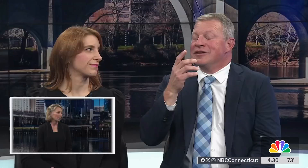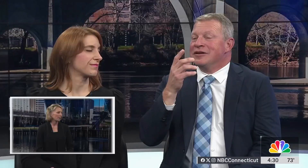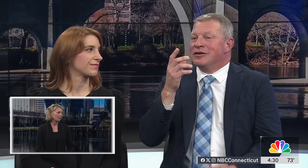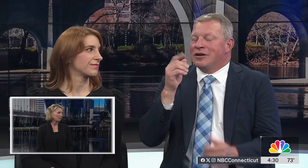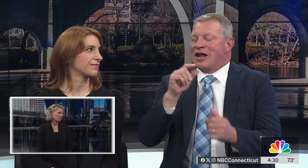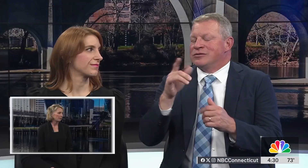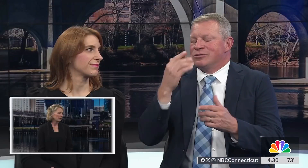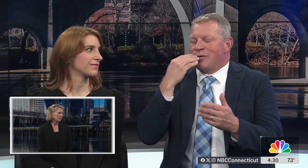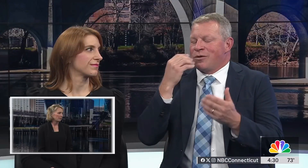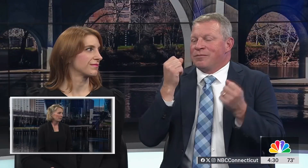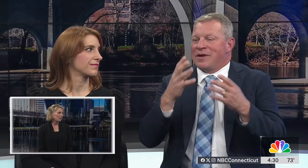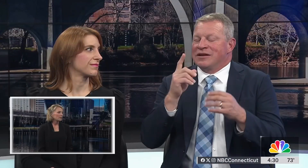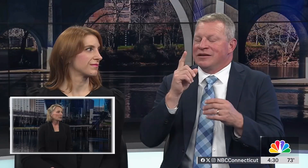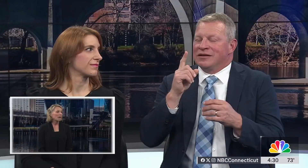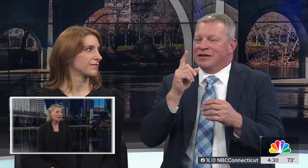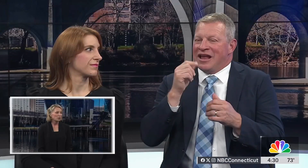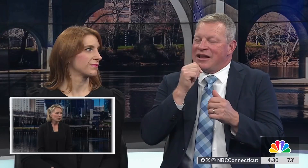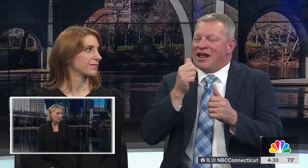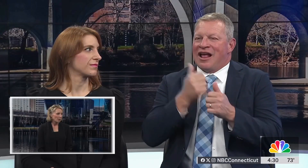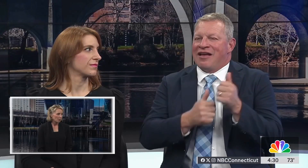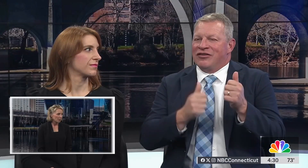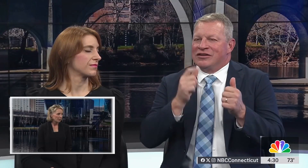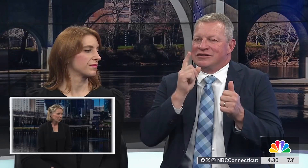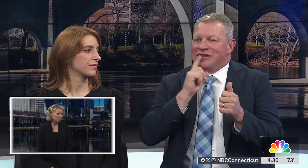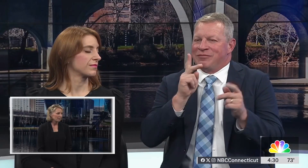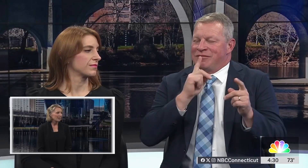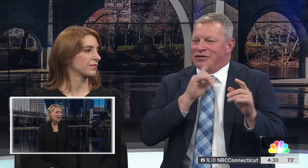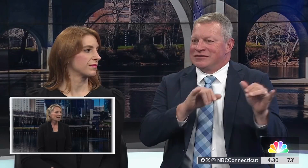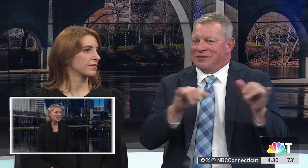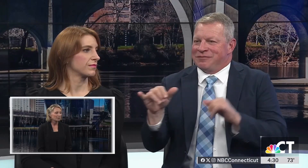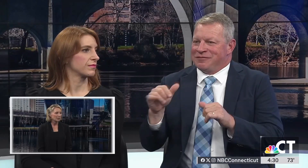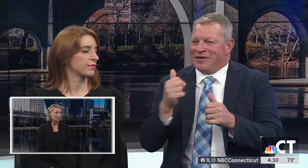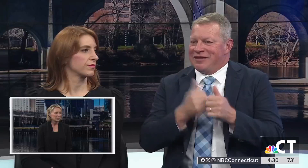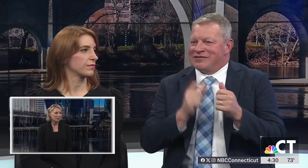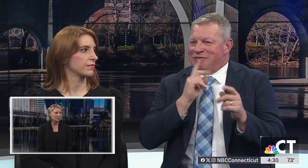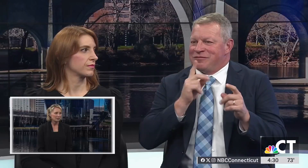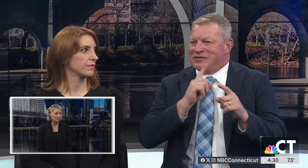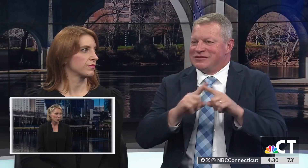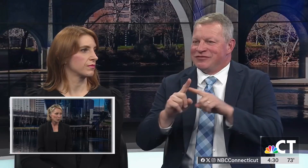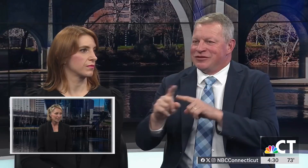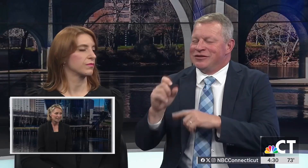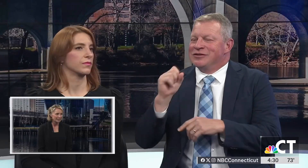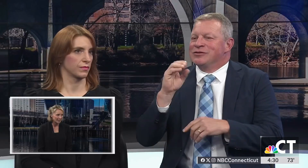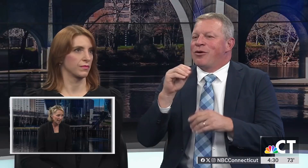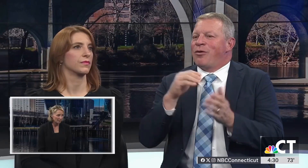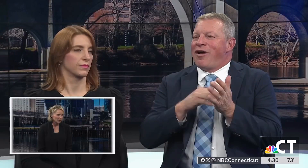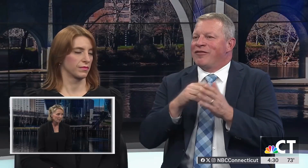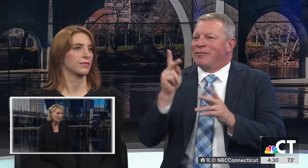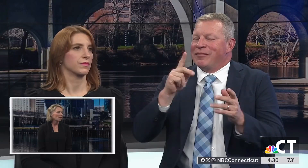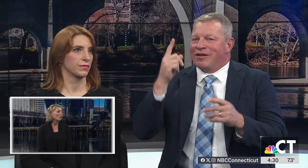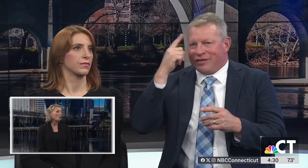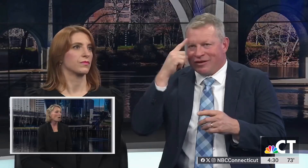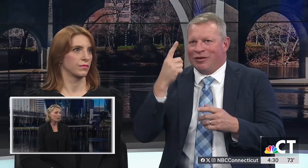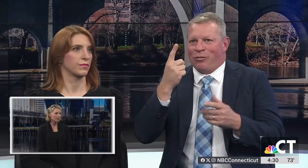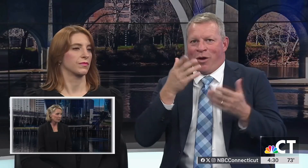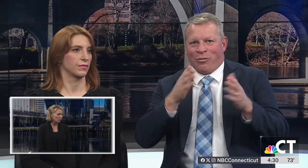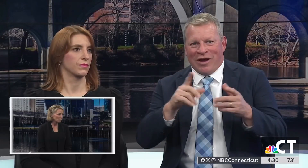communication? How has it